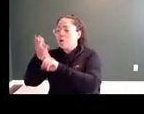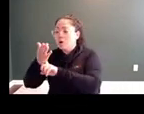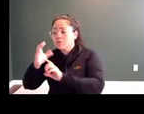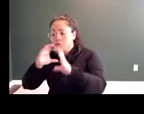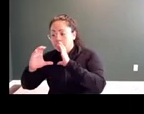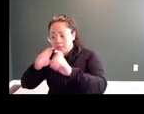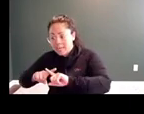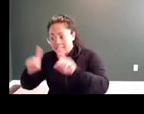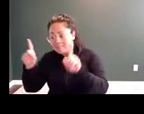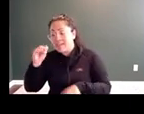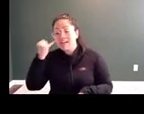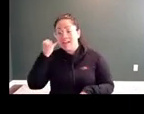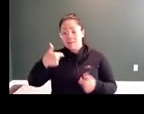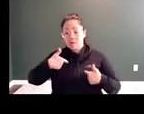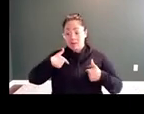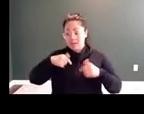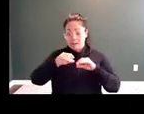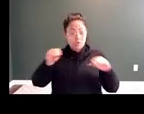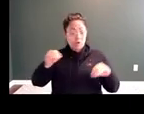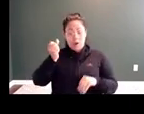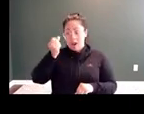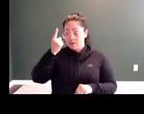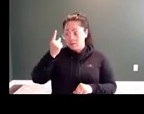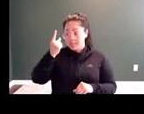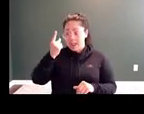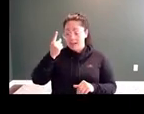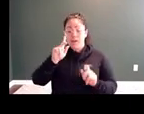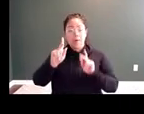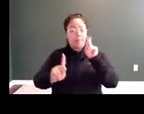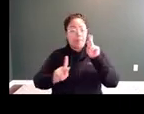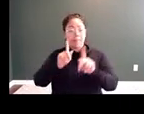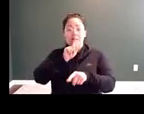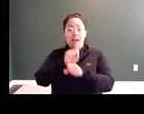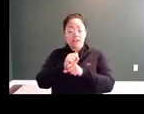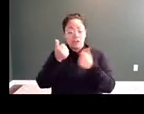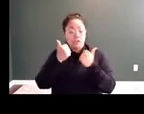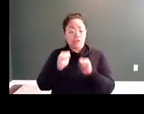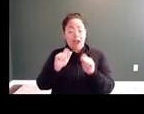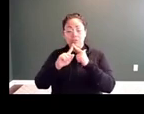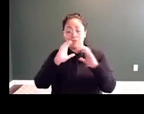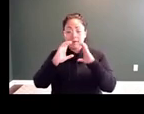And if we don't understand that there are people trying to communicate to us, if we're ignoring them, we're acting rude